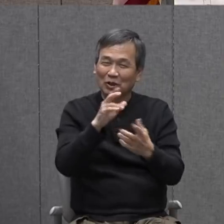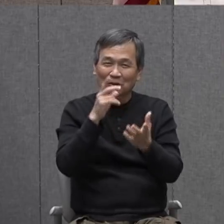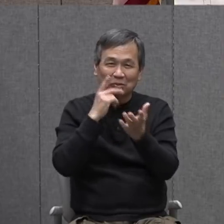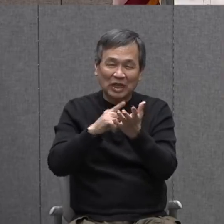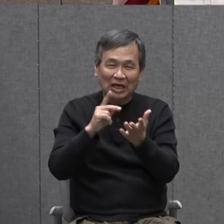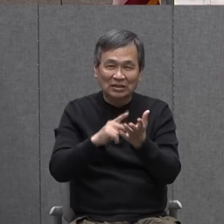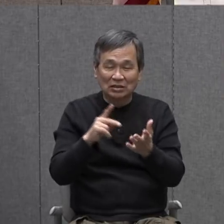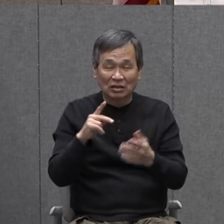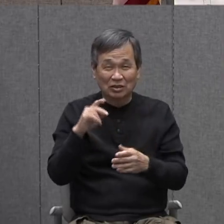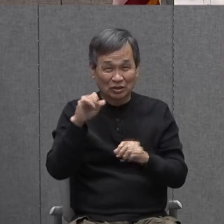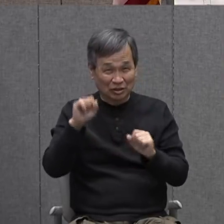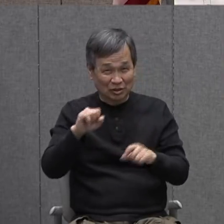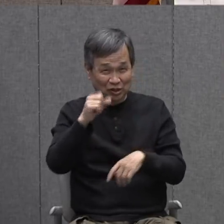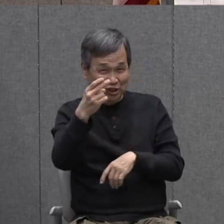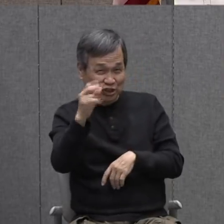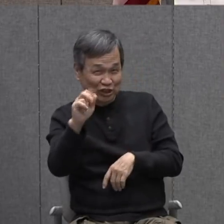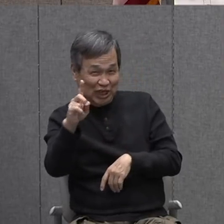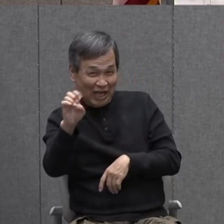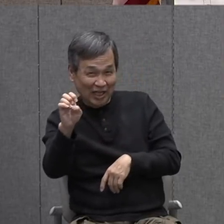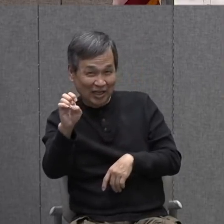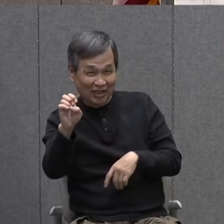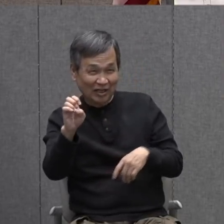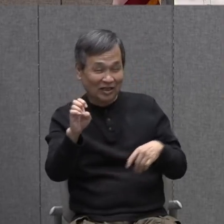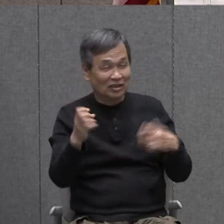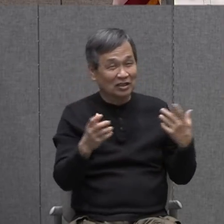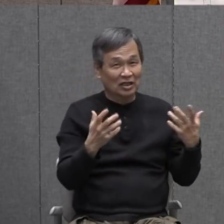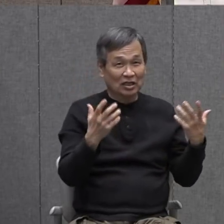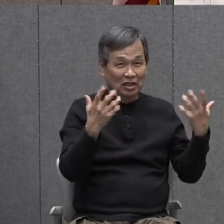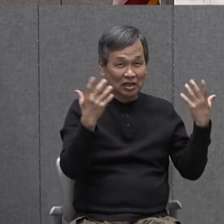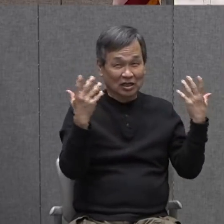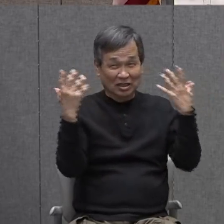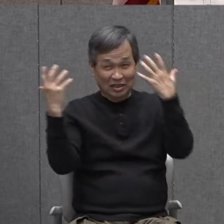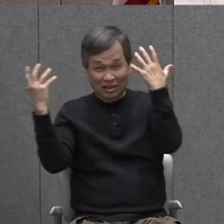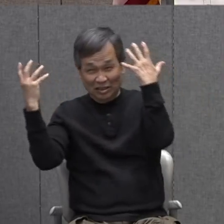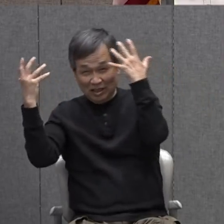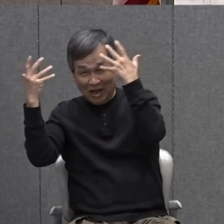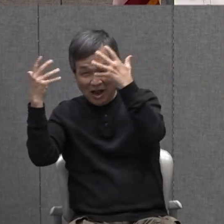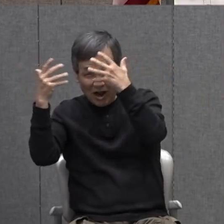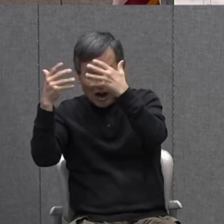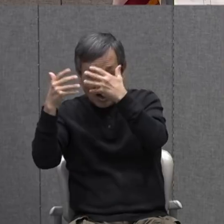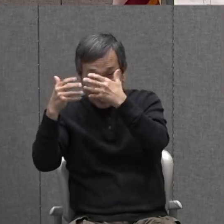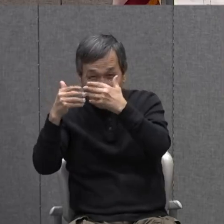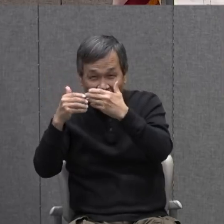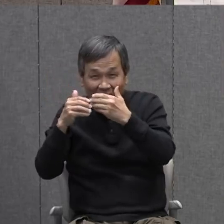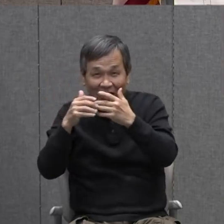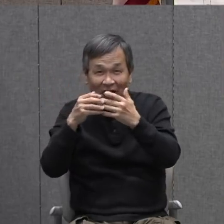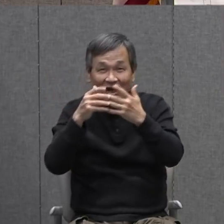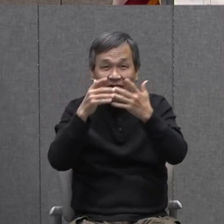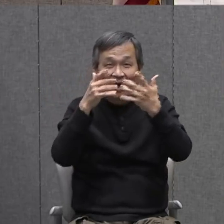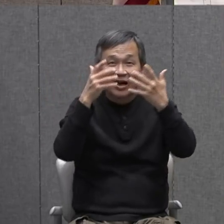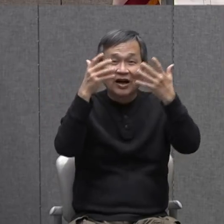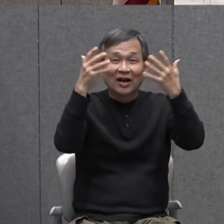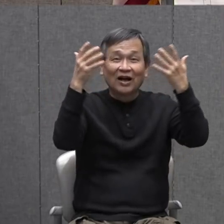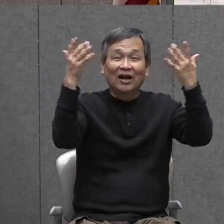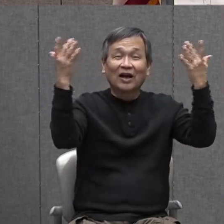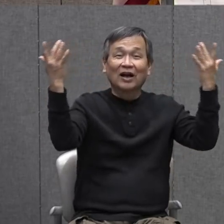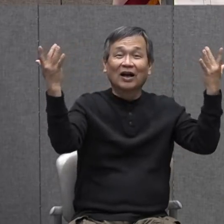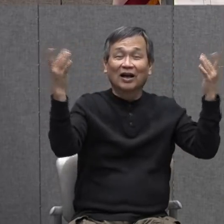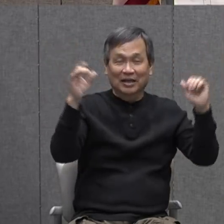you can sort of do grays and blacks and whites if you don't have any access to color right now and it doesn't make your artwork any less special.